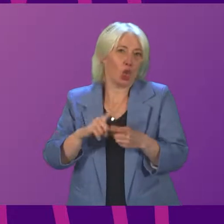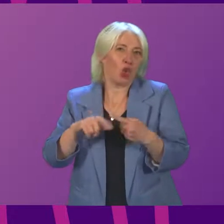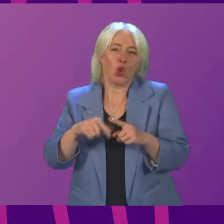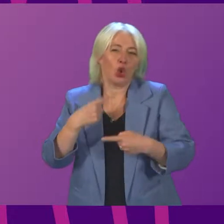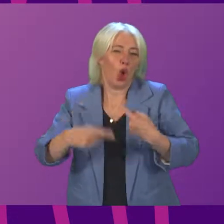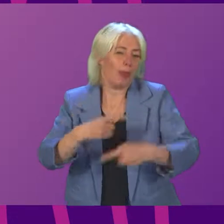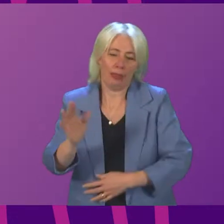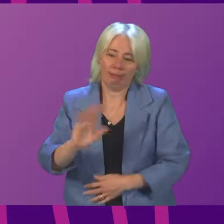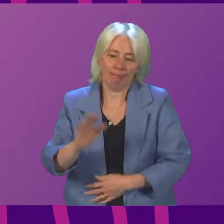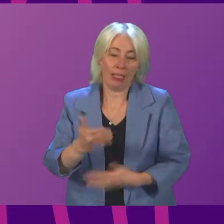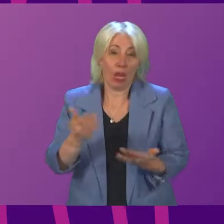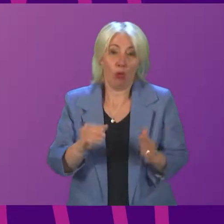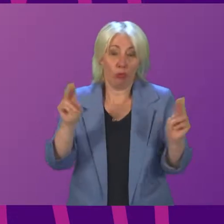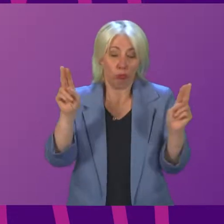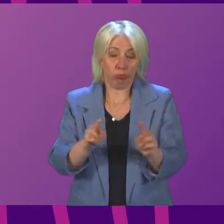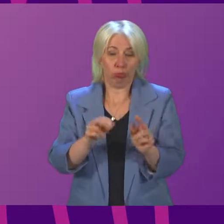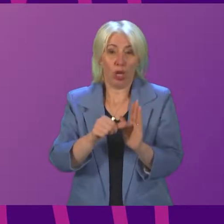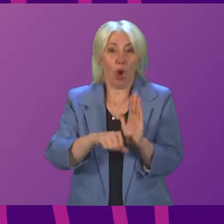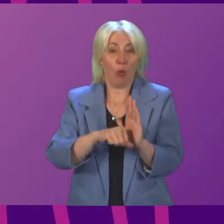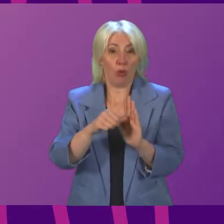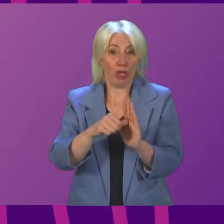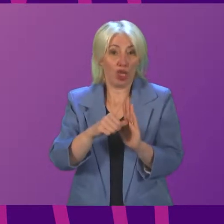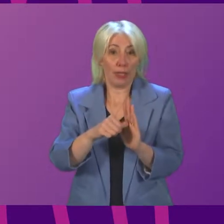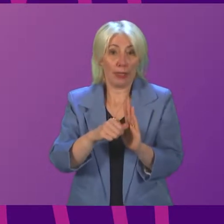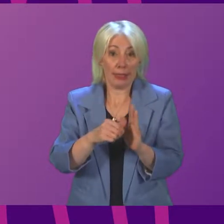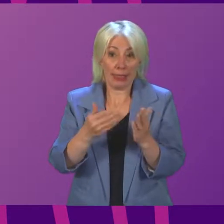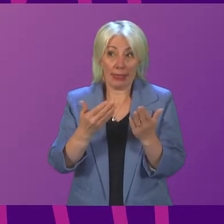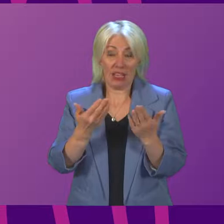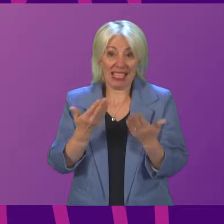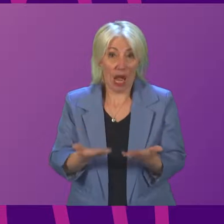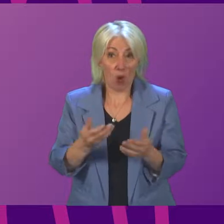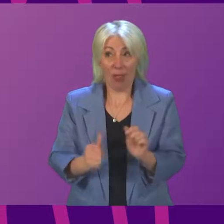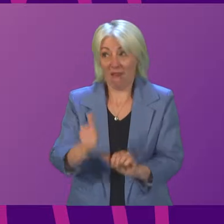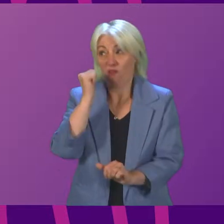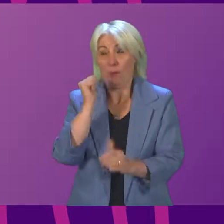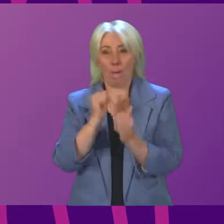are going ahead now than when the country was in lockdown in March. Our front-line staff